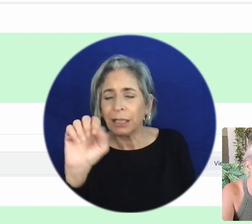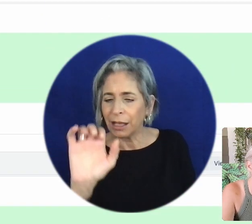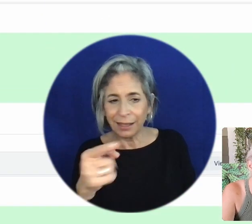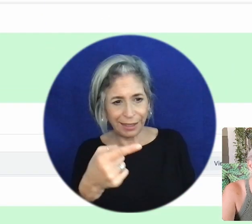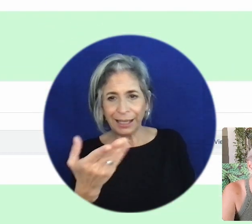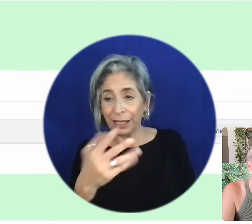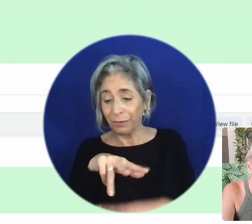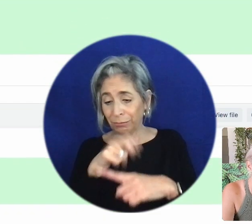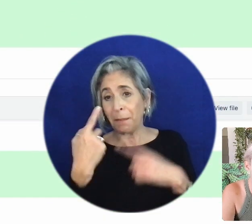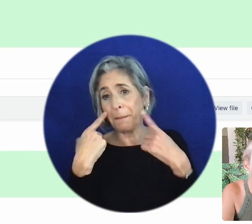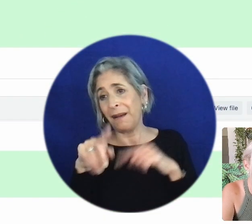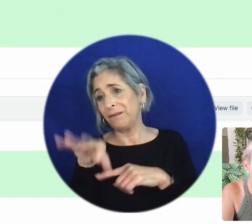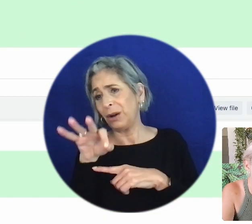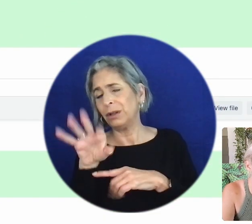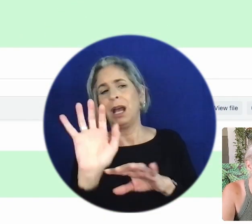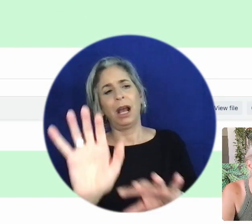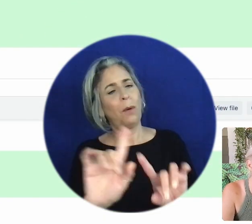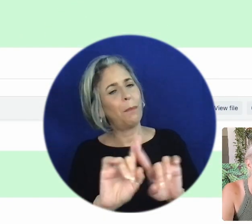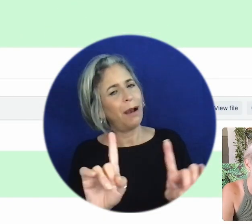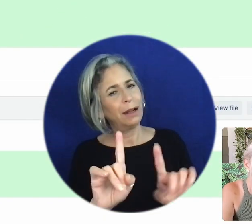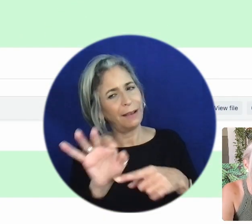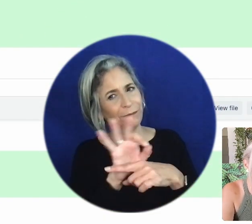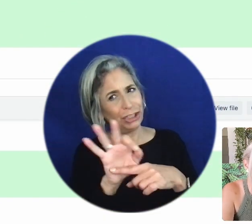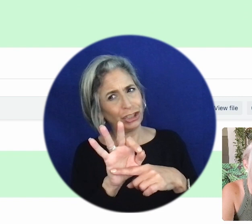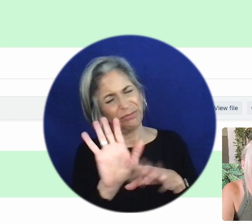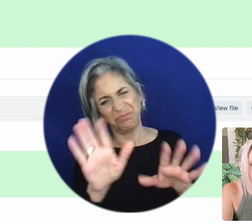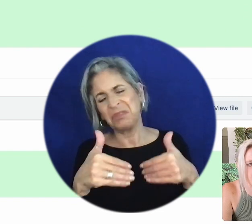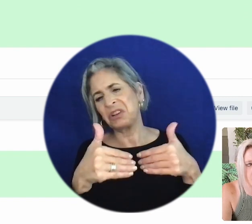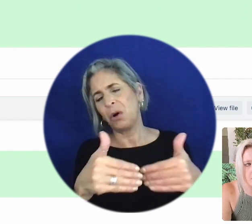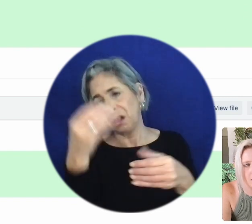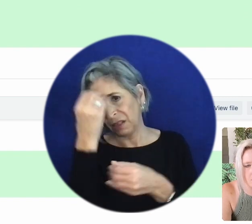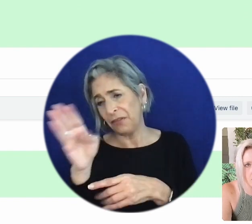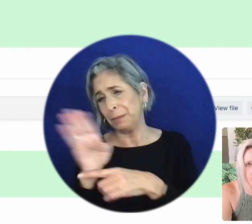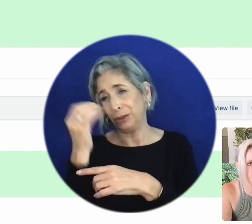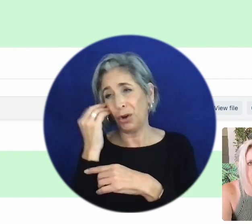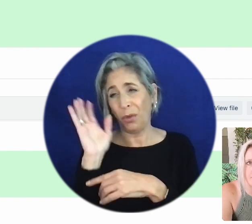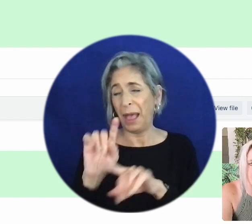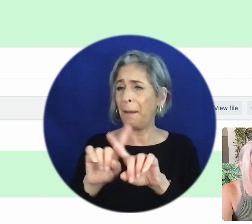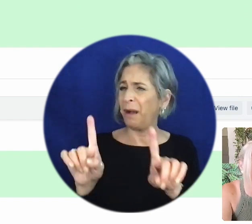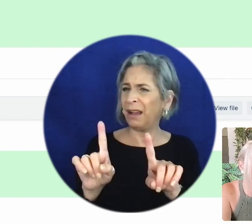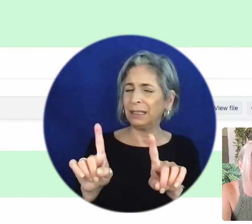Okay, yeah. Here's our bug. Oh, but it's a feature. I'll go ahead and let the business know that